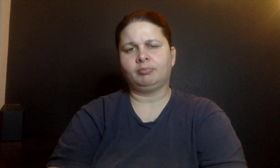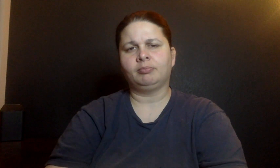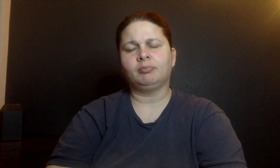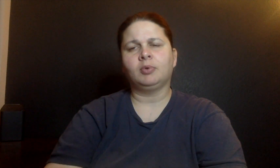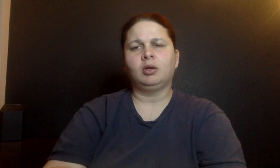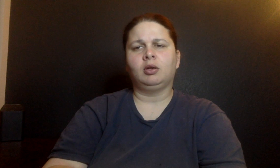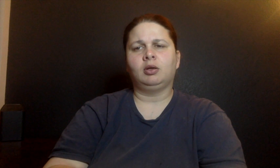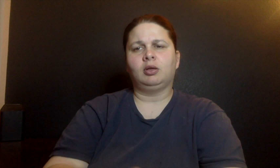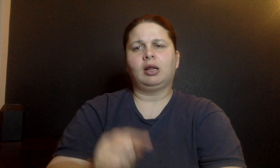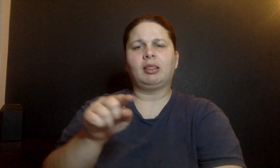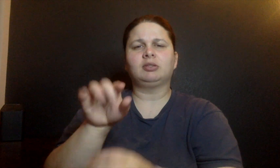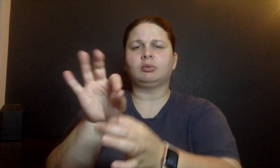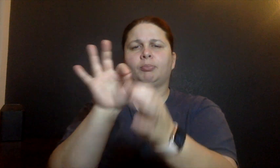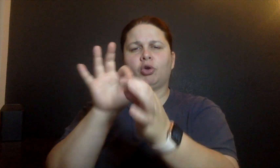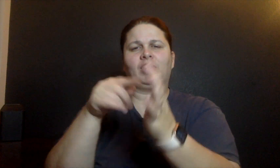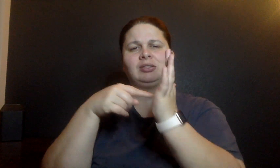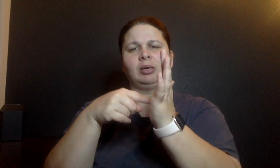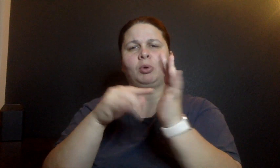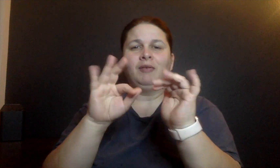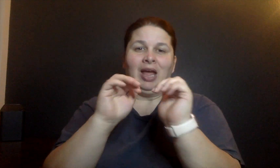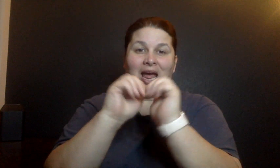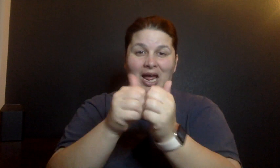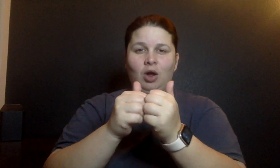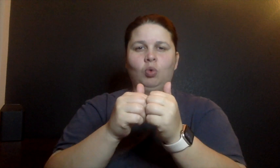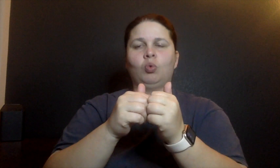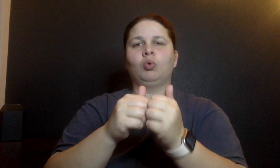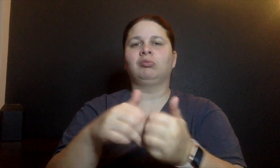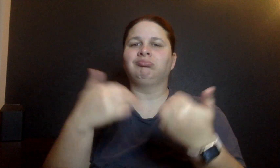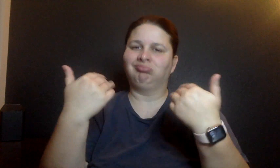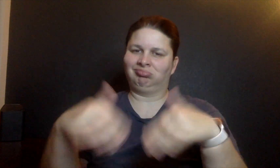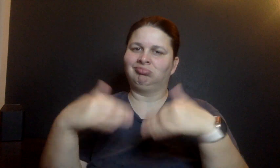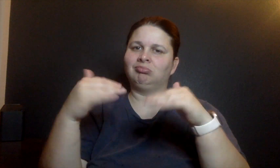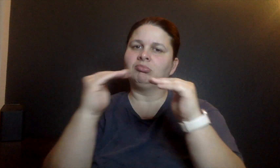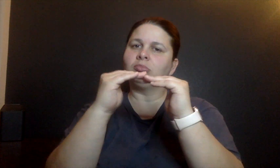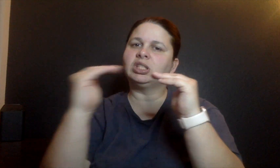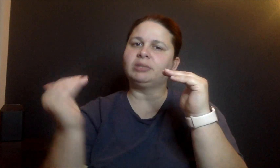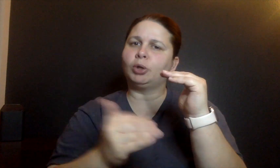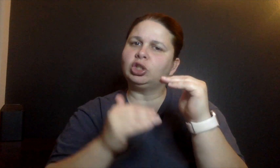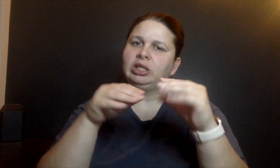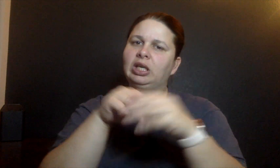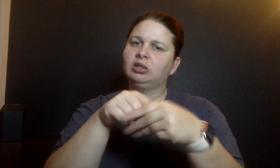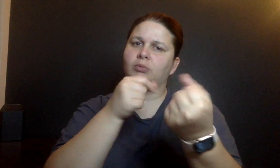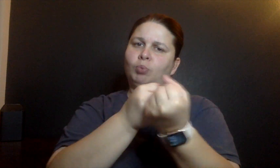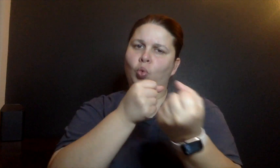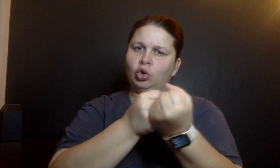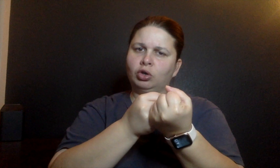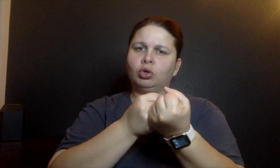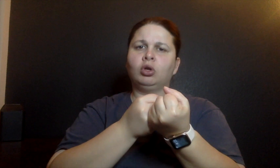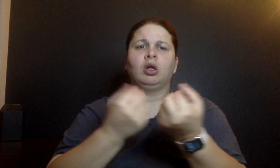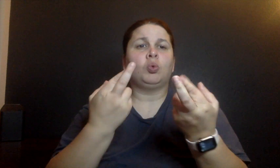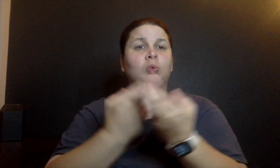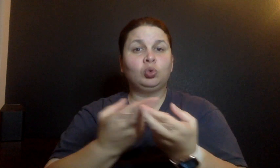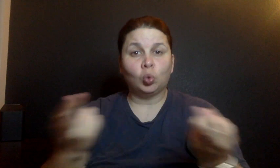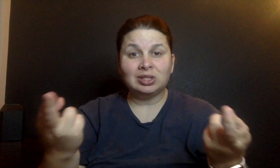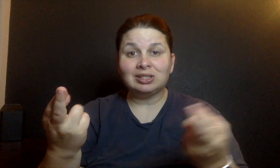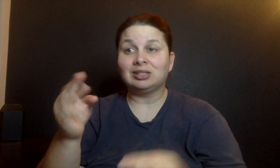This is a perfect example of how... wow... much disparity there is in support, resources